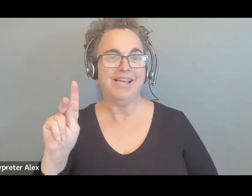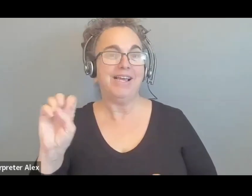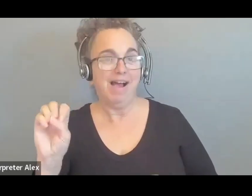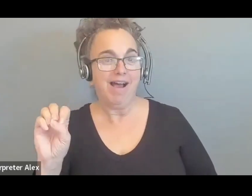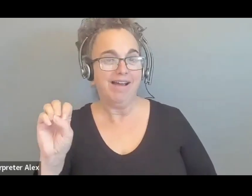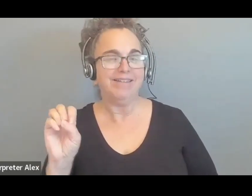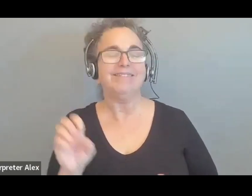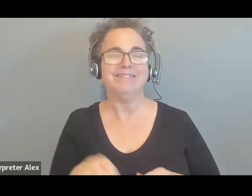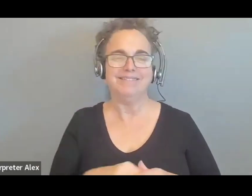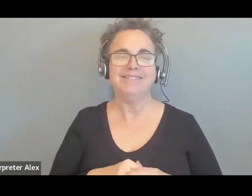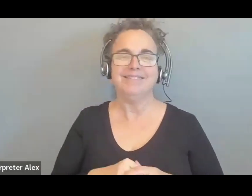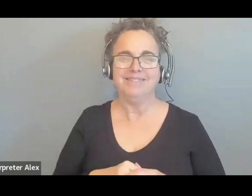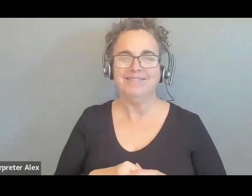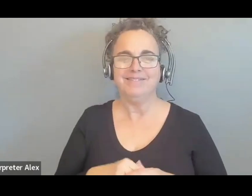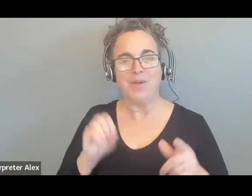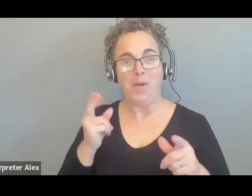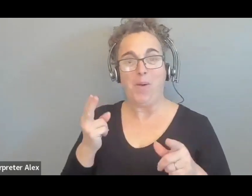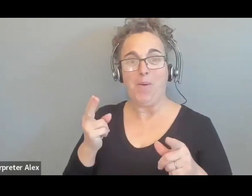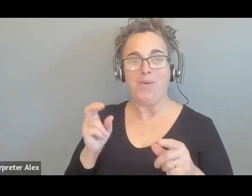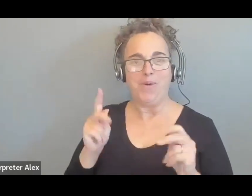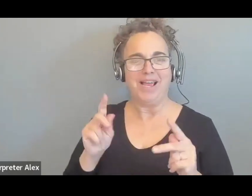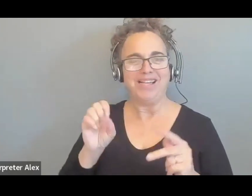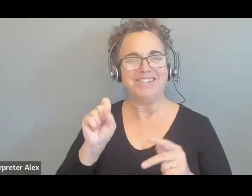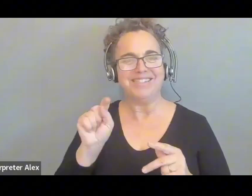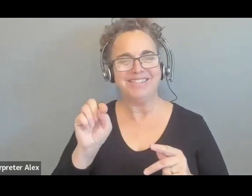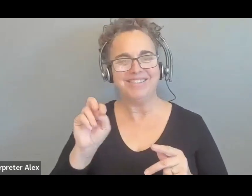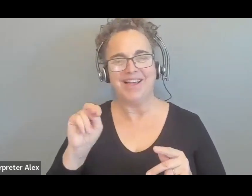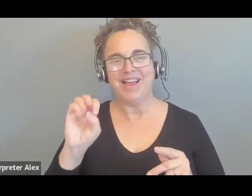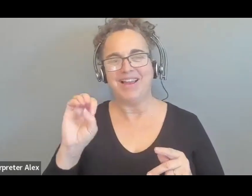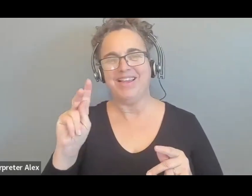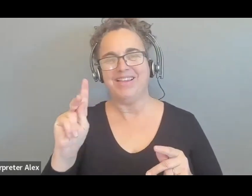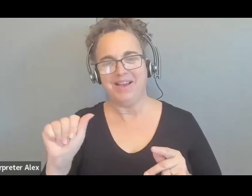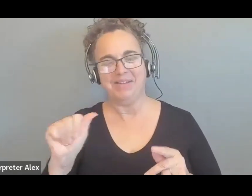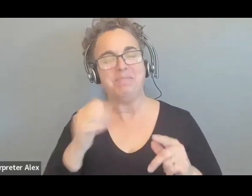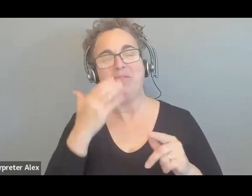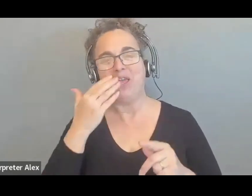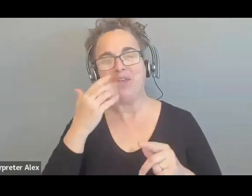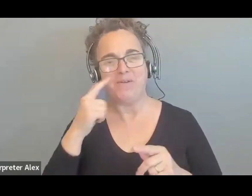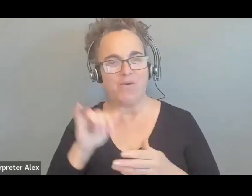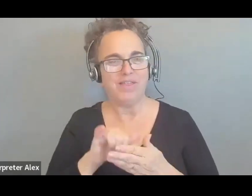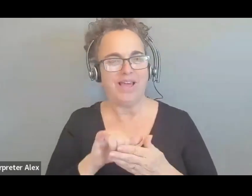Steinecke. - Yes. Thank you for that. And the reason why I mentioned this